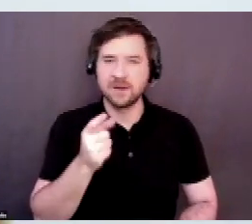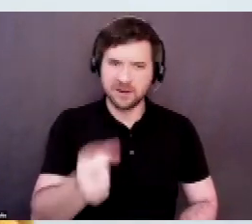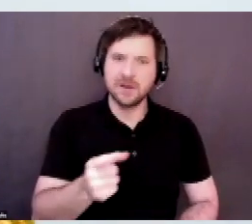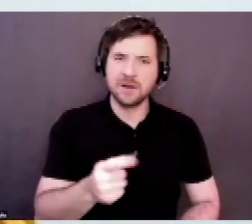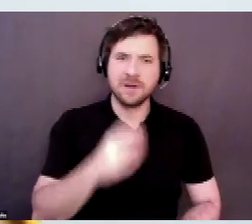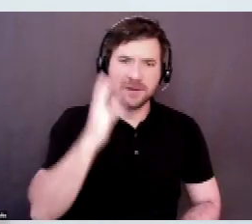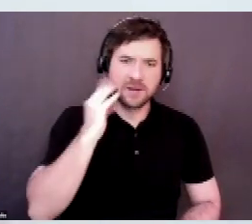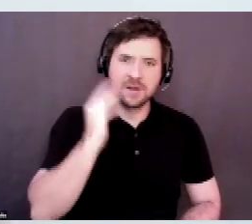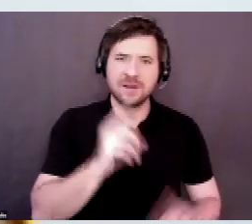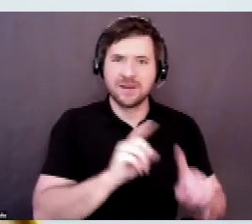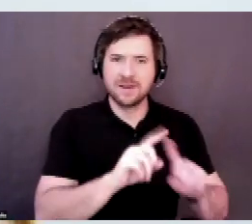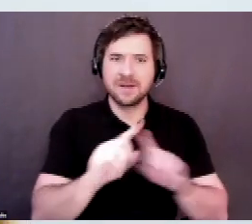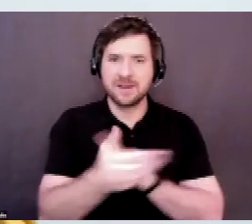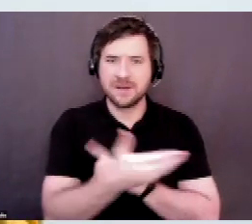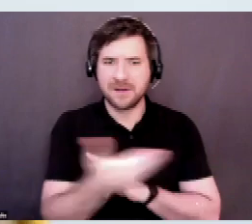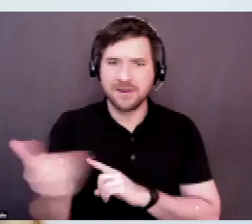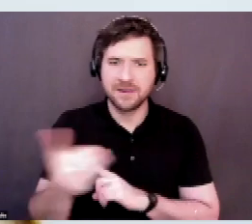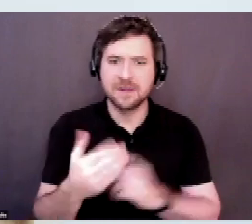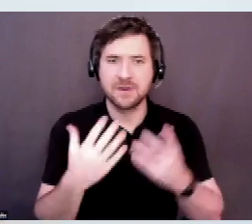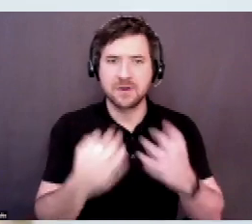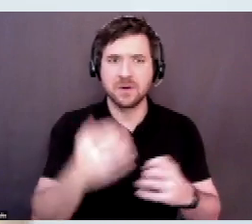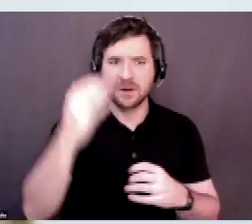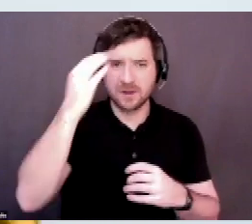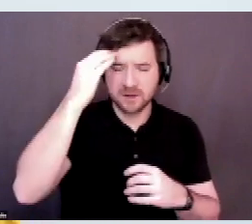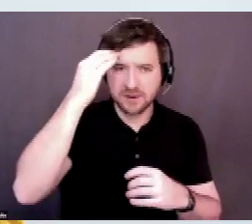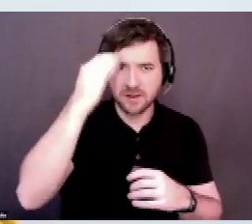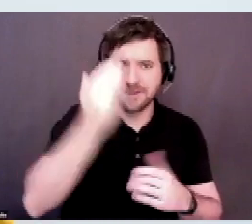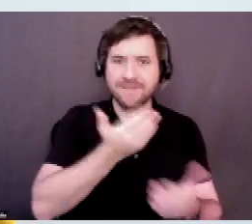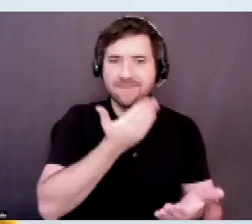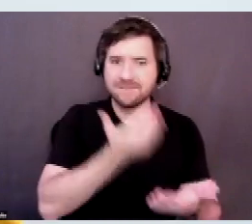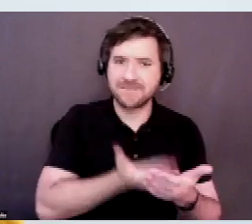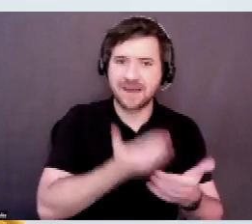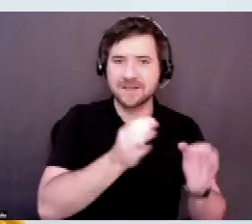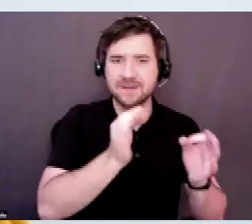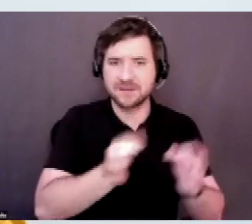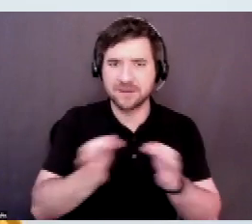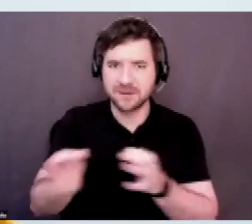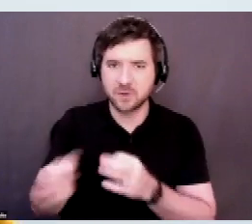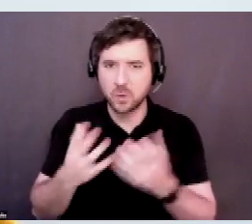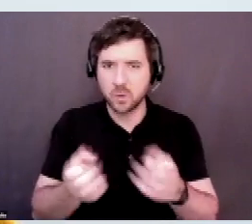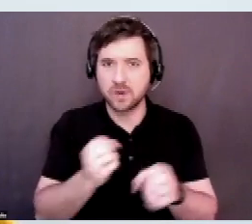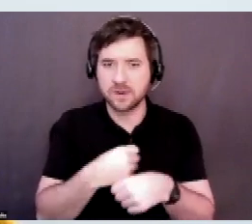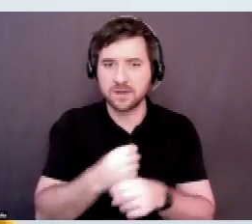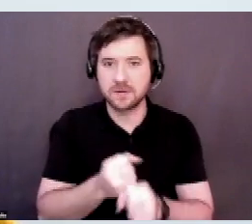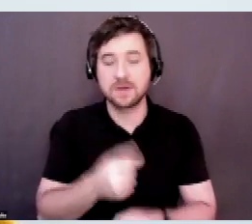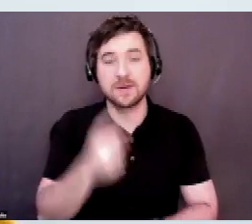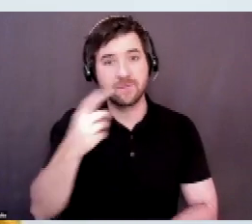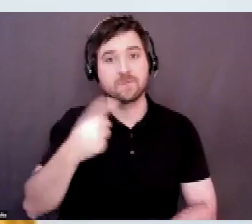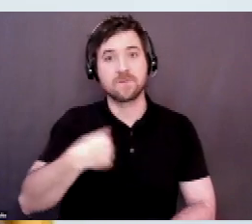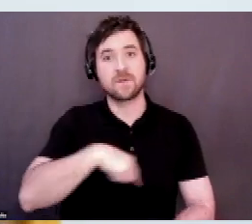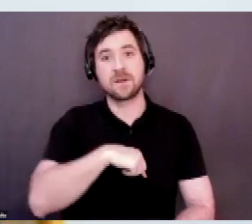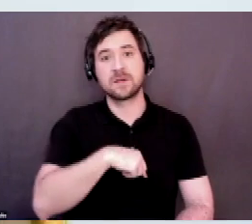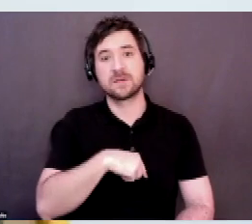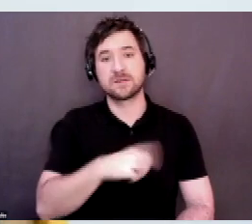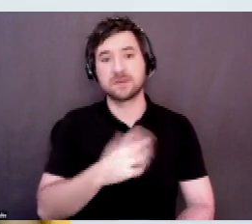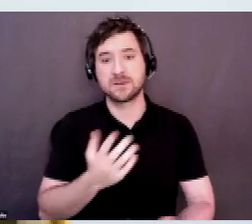You always want to know the facts and decisions that you might need to make. It was done in stages,